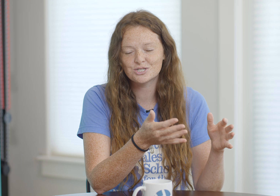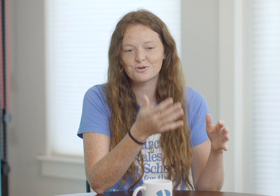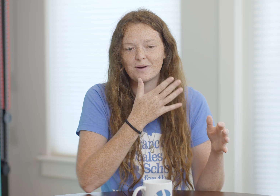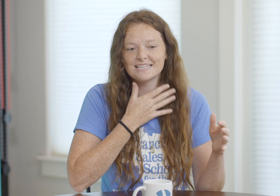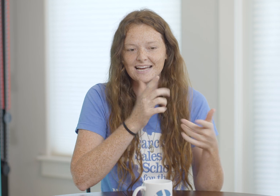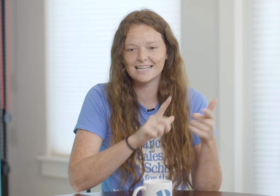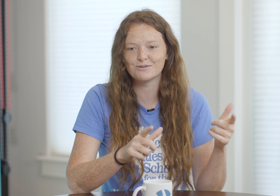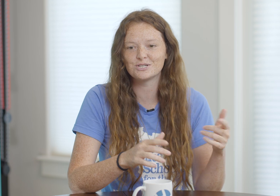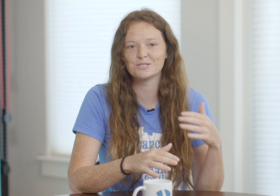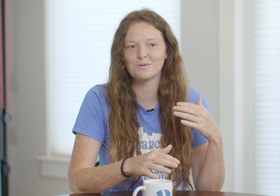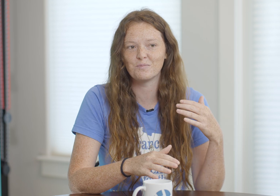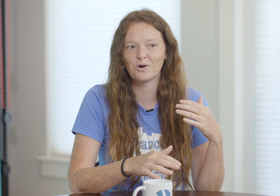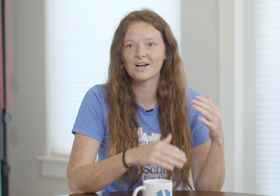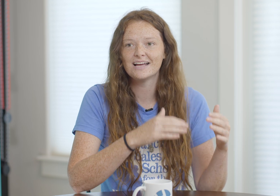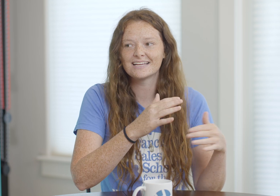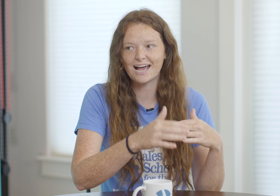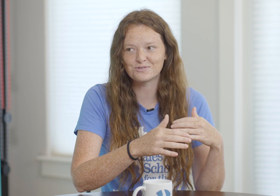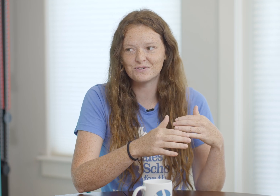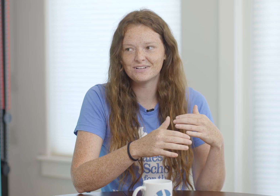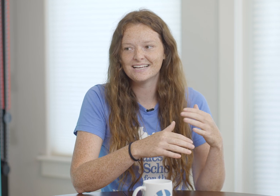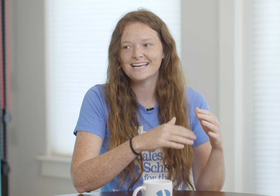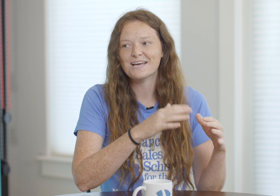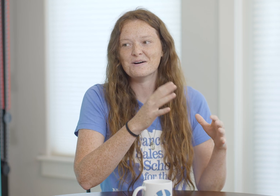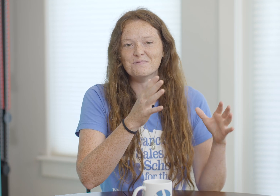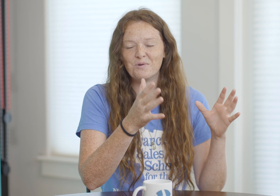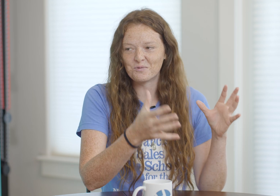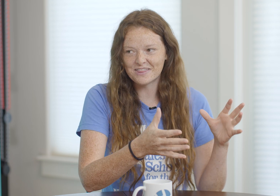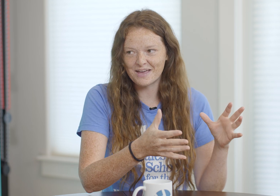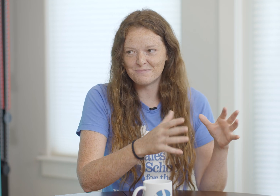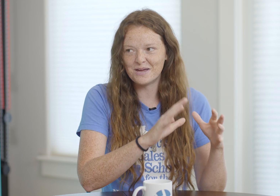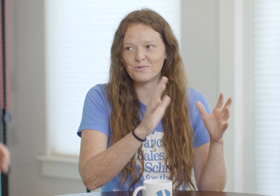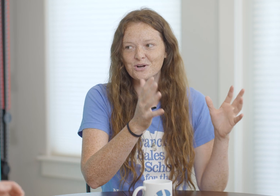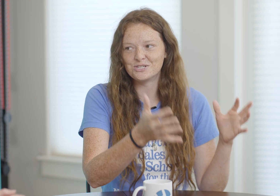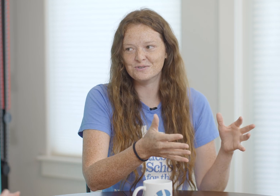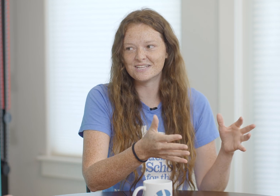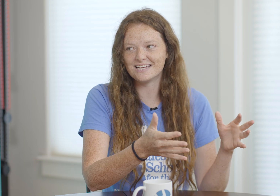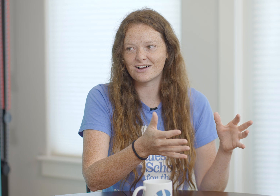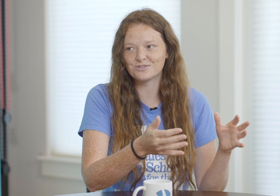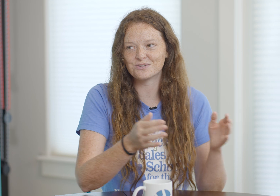so my sign language is a bit more casual. Yes. More right. Right. And more attuned to the young adults